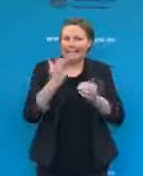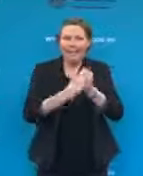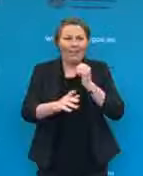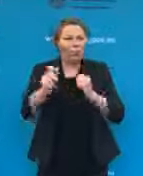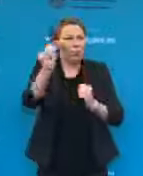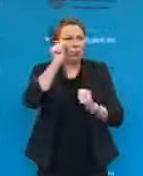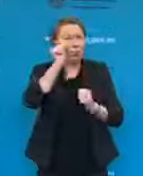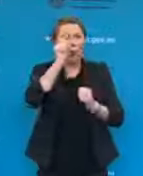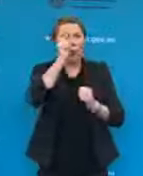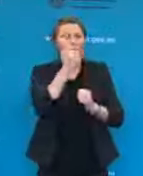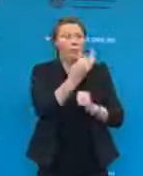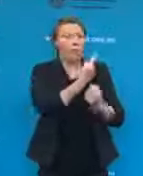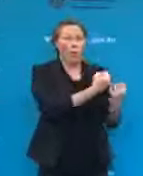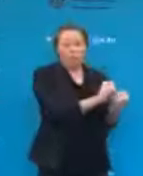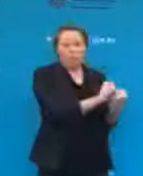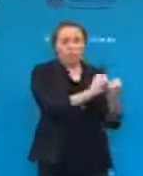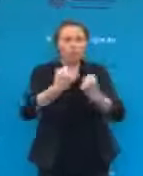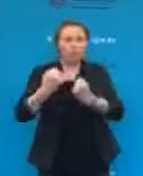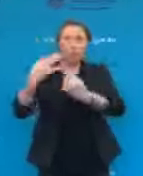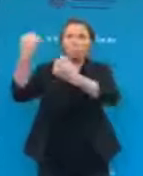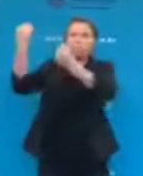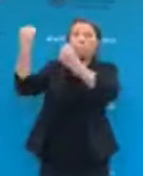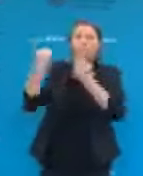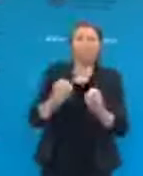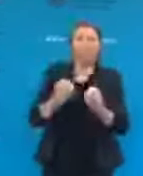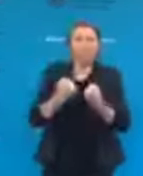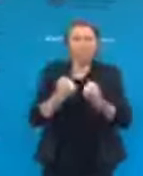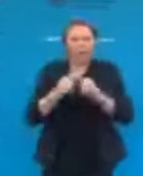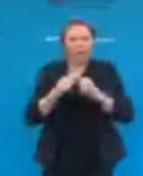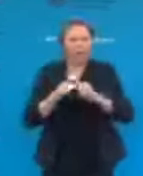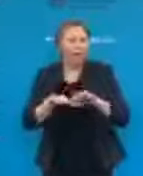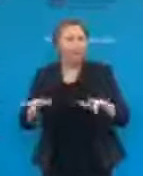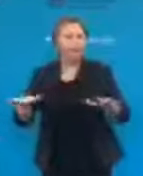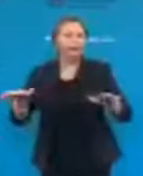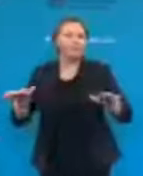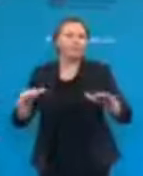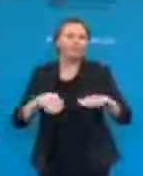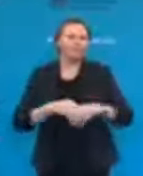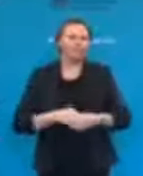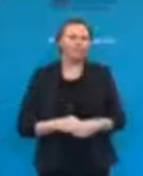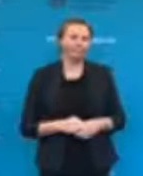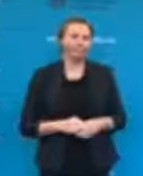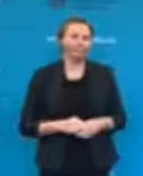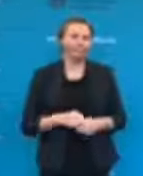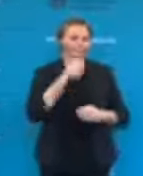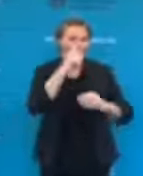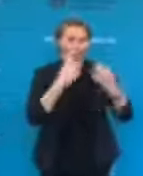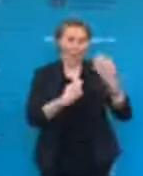importation of the virus and further cases across Australia. We know that this